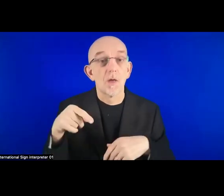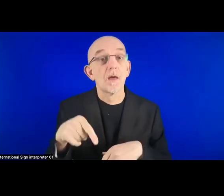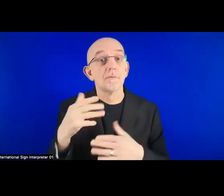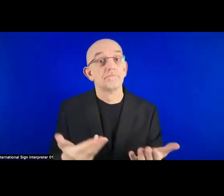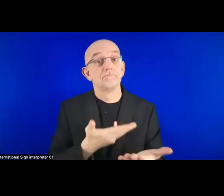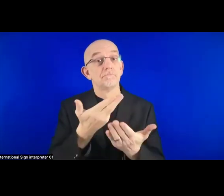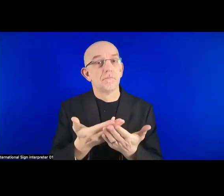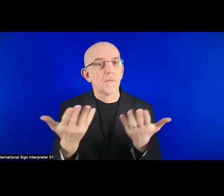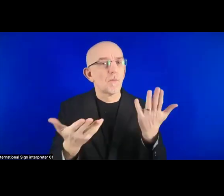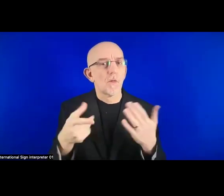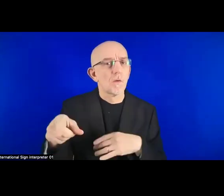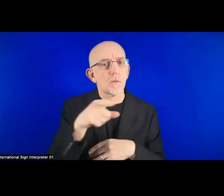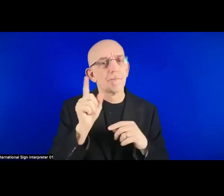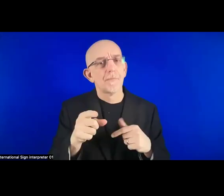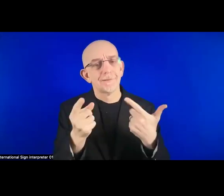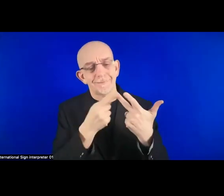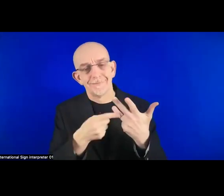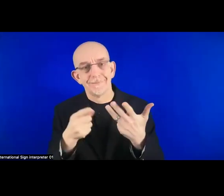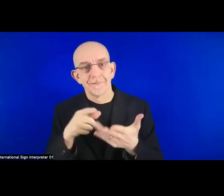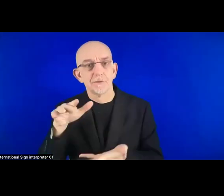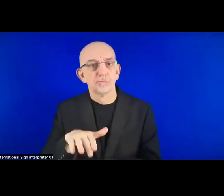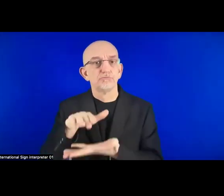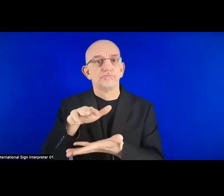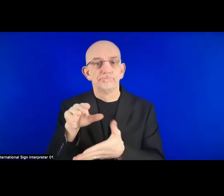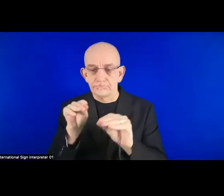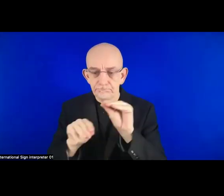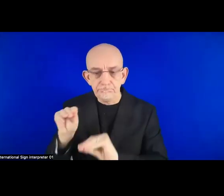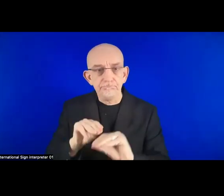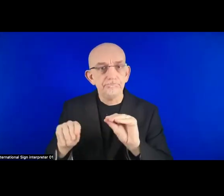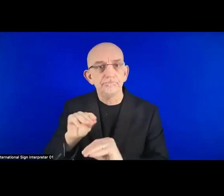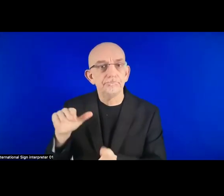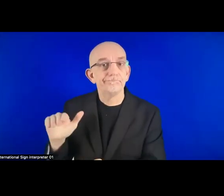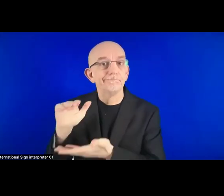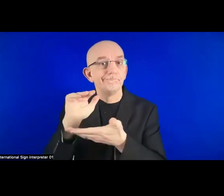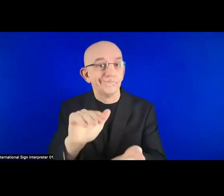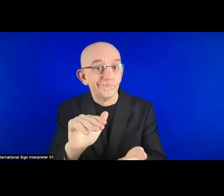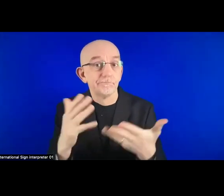submit an application, and things to remember if you are going to apply. All of the